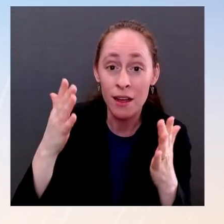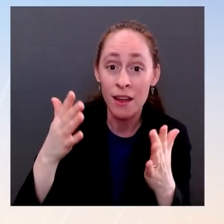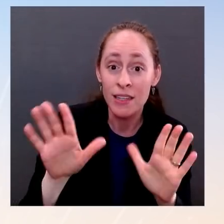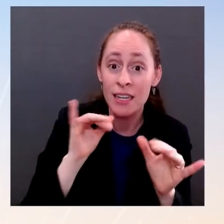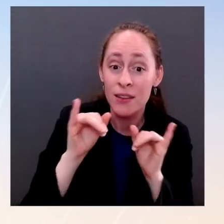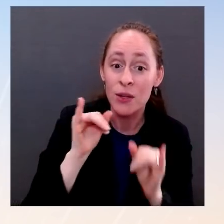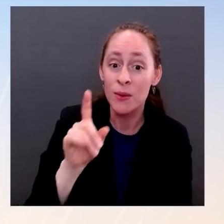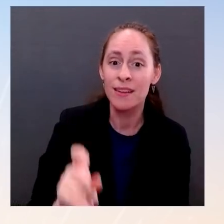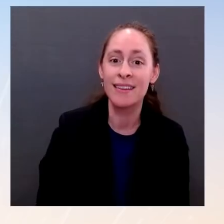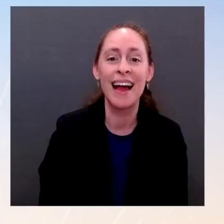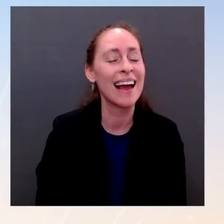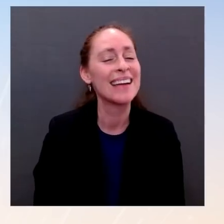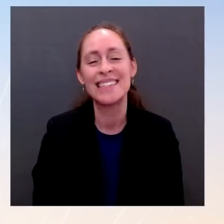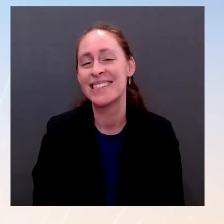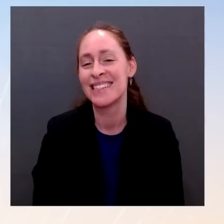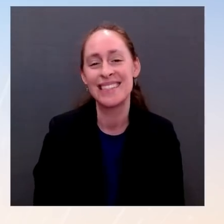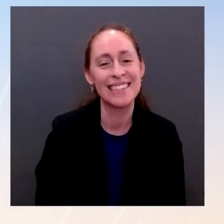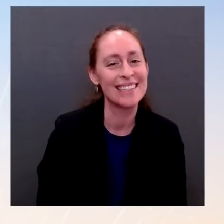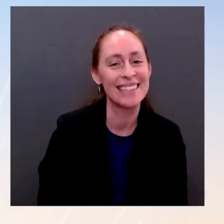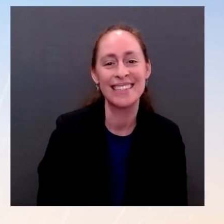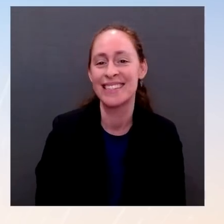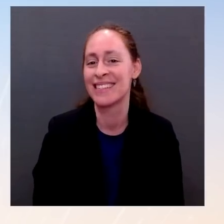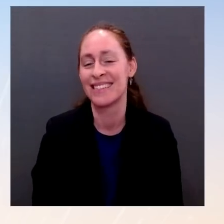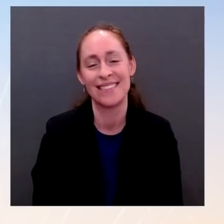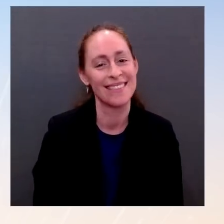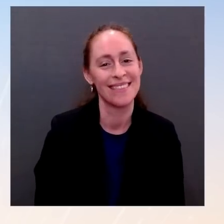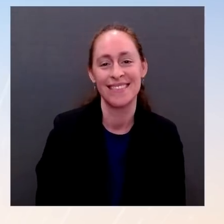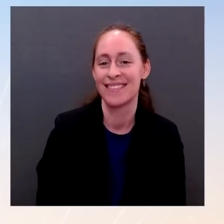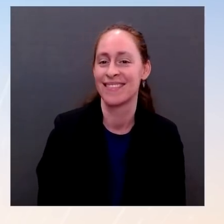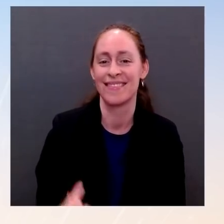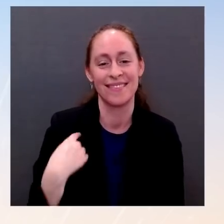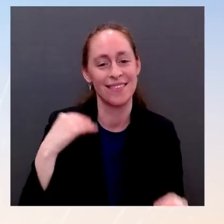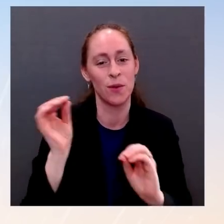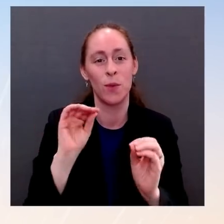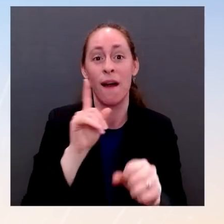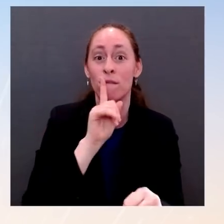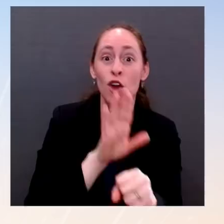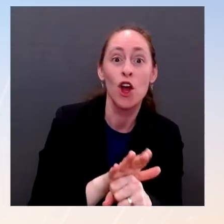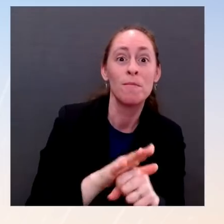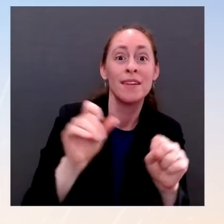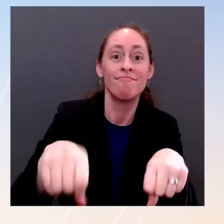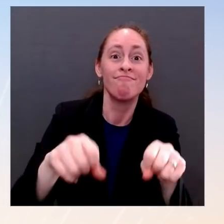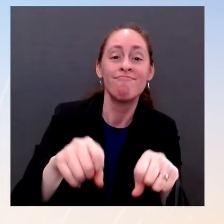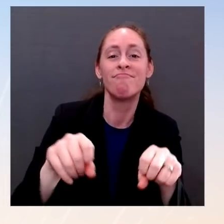because we only have 10 more days left of the month. So that's the good news. And it is always a late part of the process --